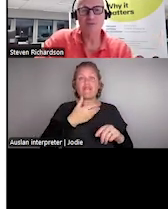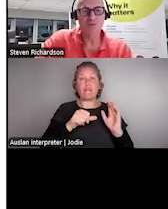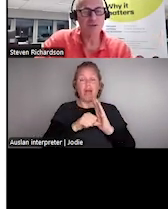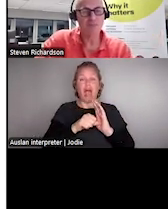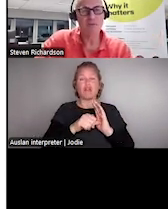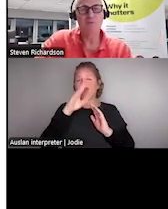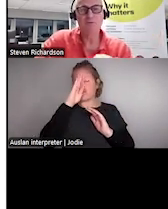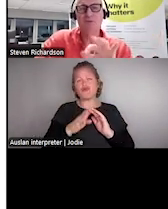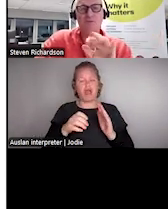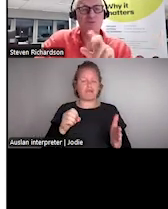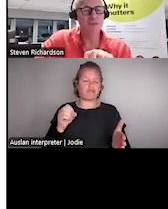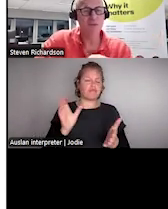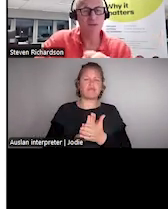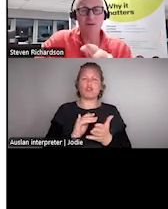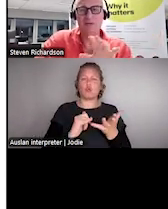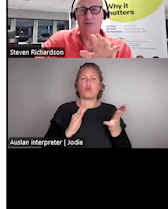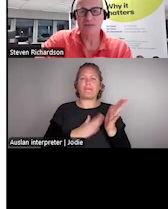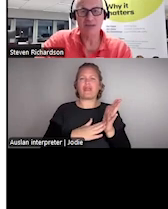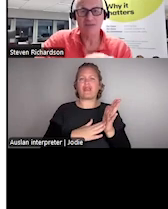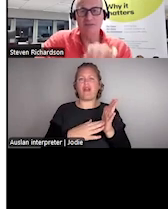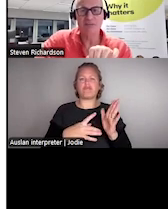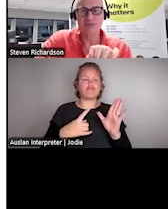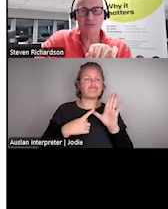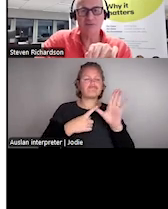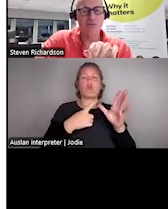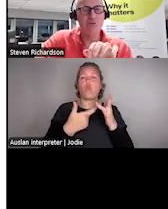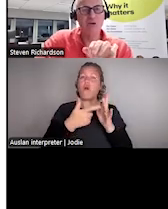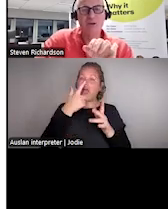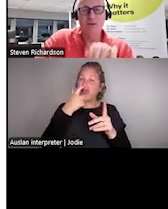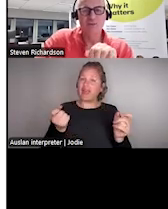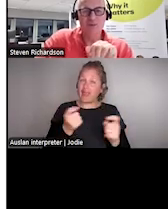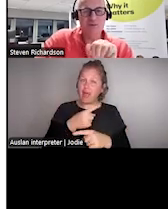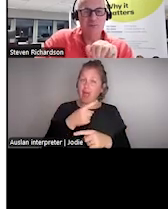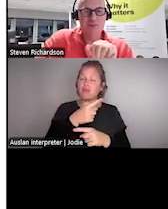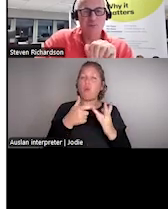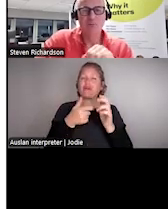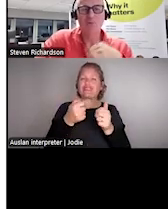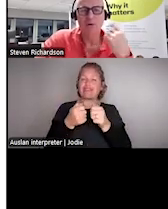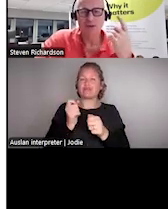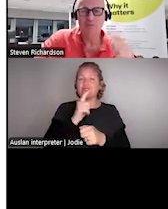social media response and send an email or a text if someone has given you support. You want to keep